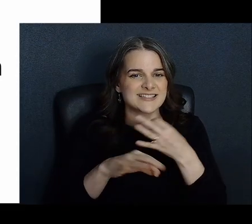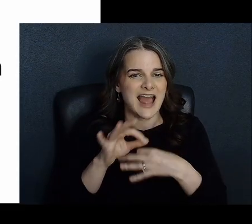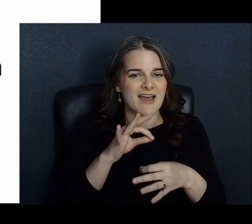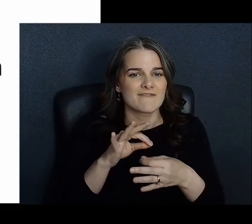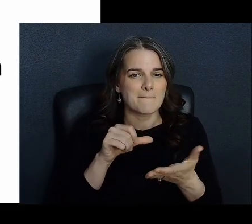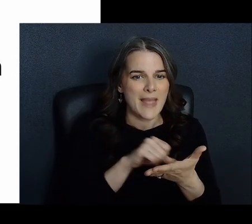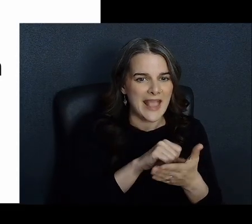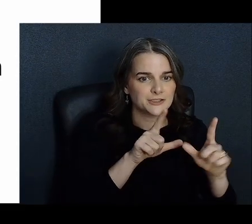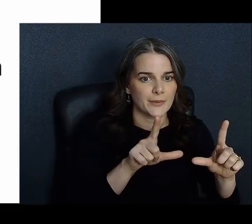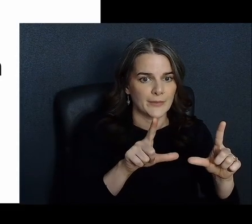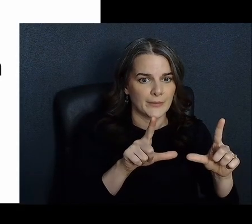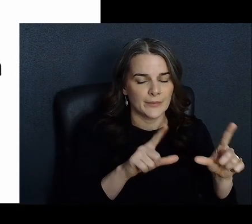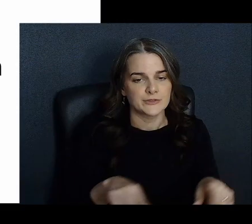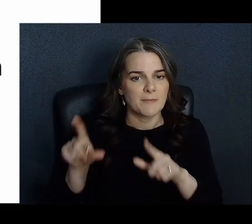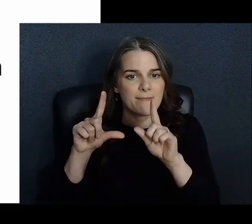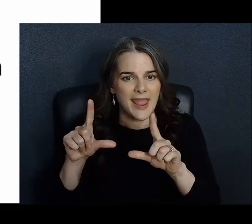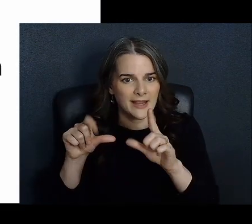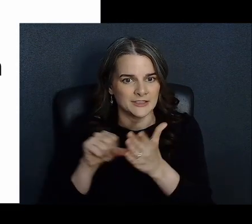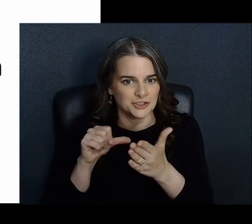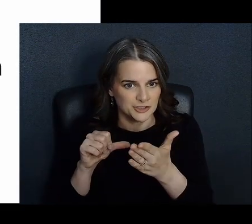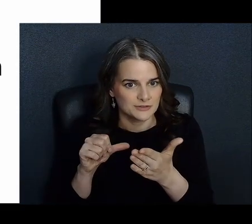I think is very important, whether you're using an iPhone or an iPad.